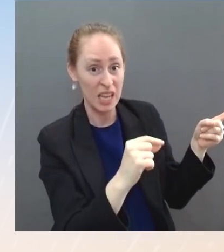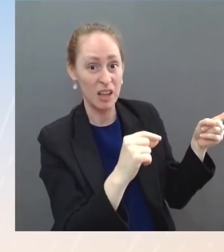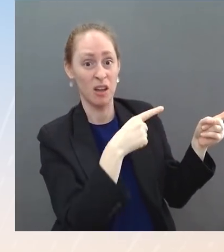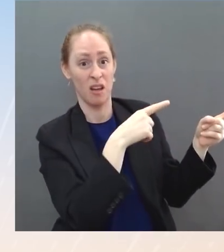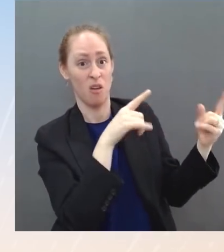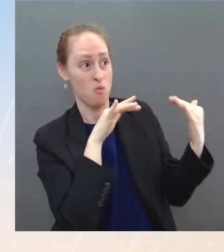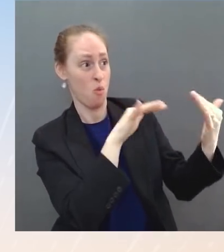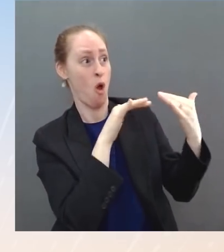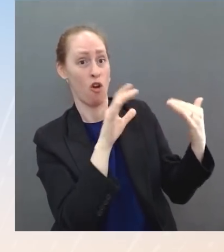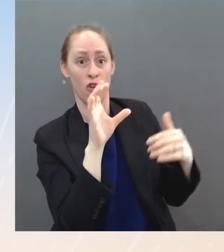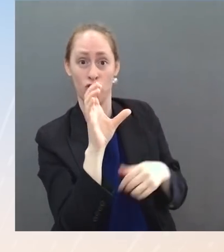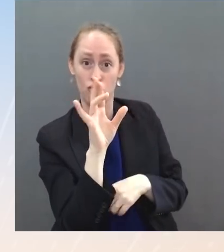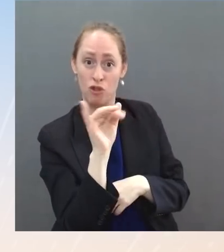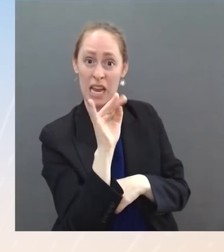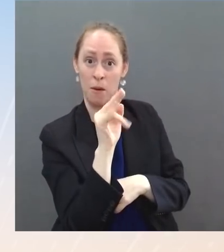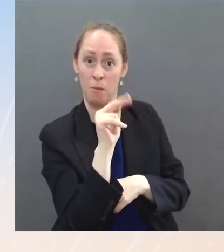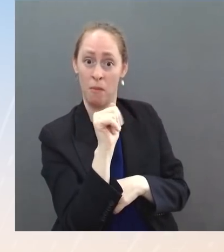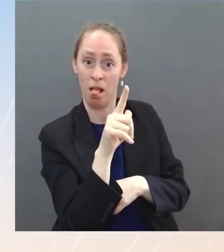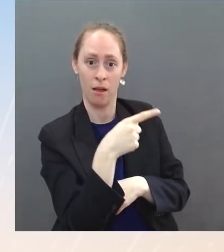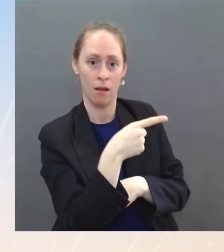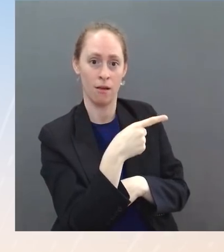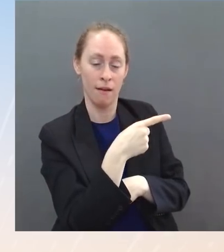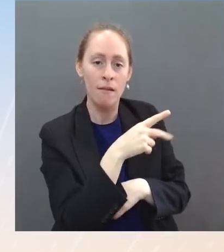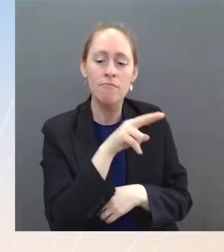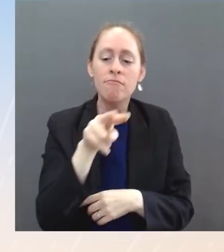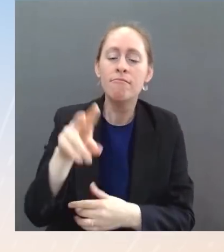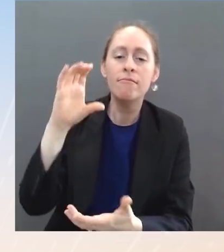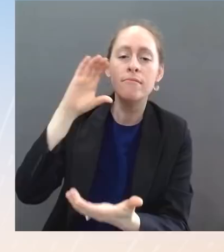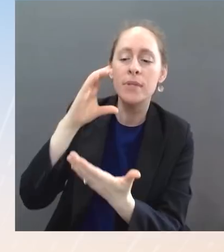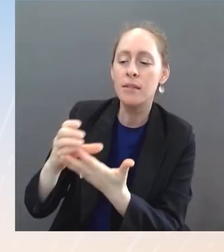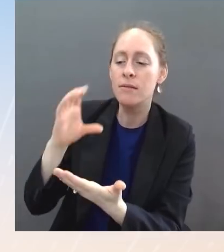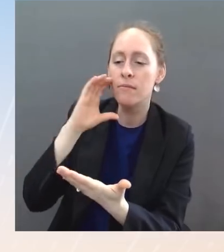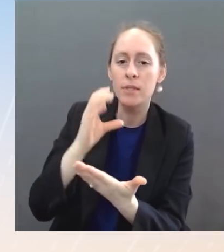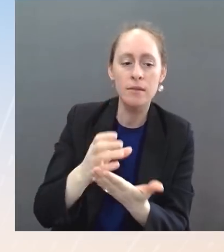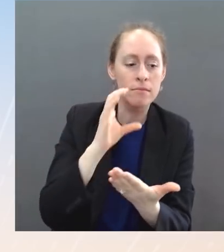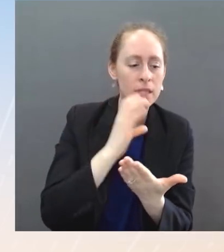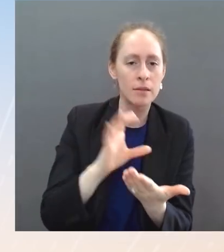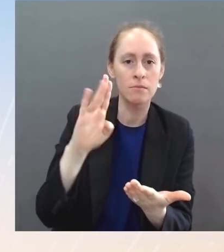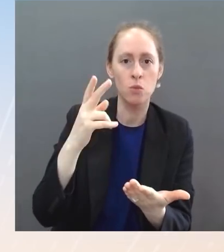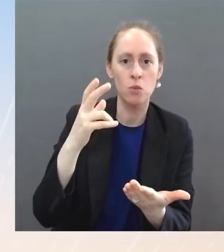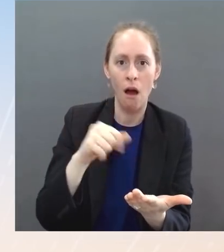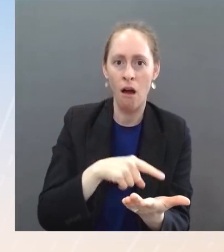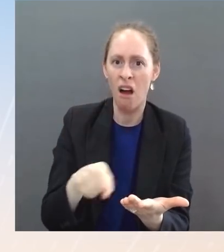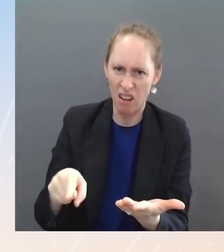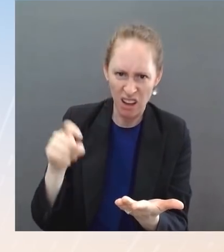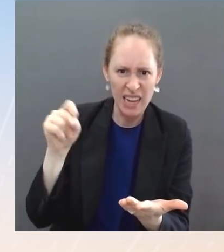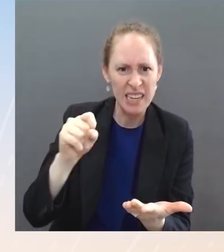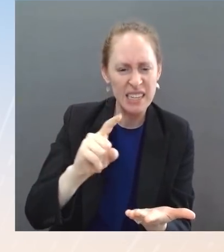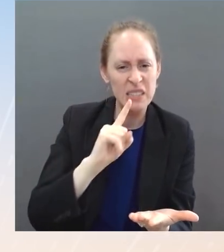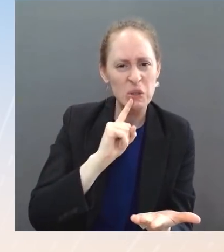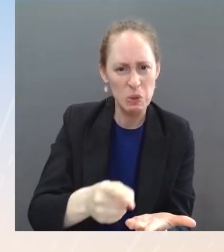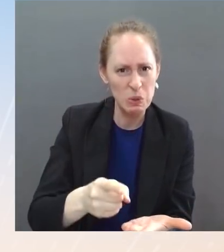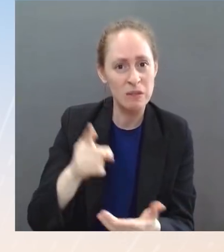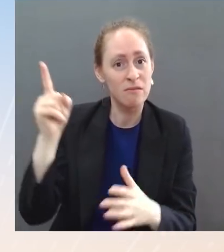to call a spade a spade, to call it like he sees it, and neither is the U.S. government. So as the facts develop, could we see ourselves